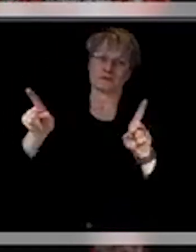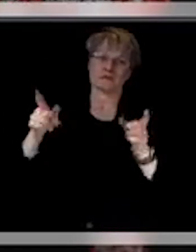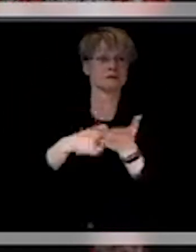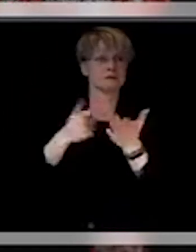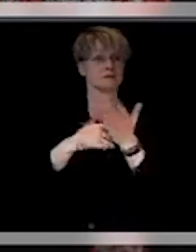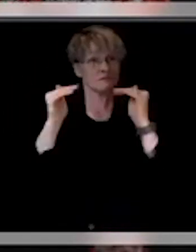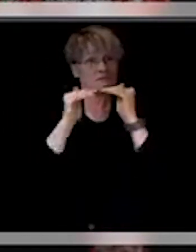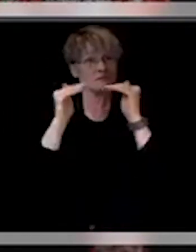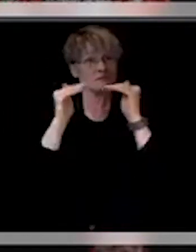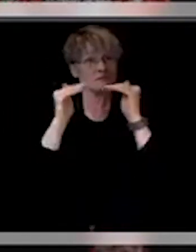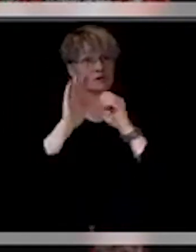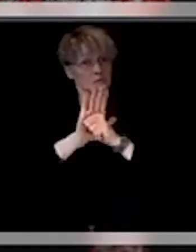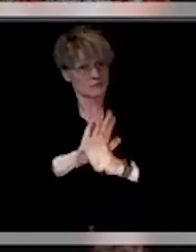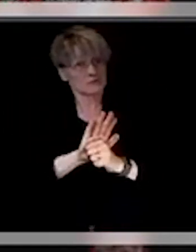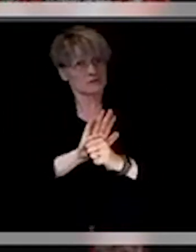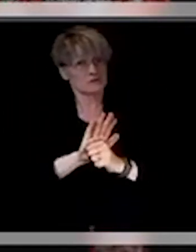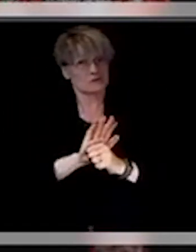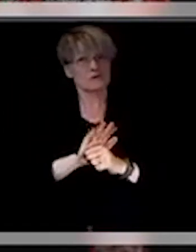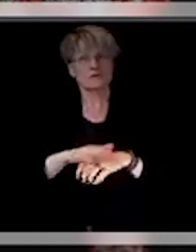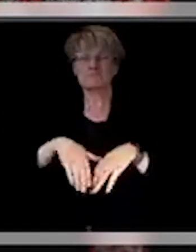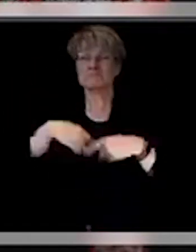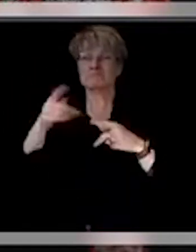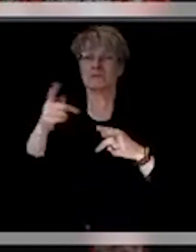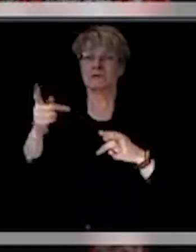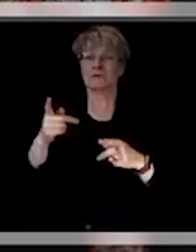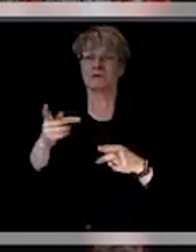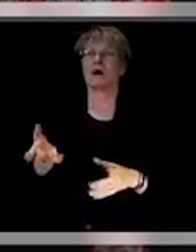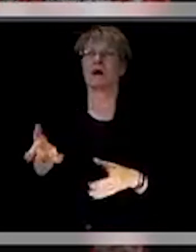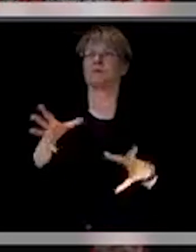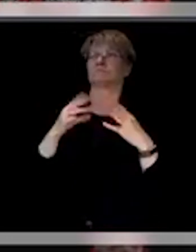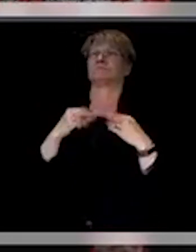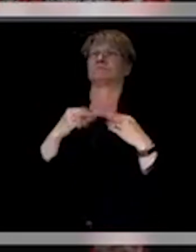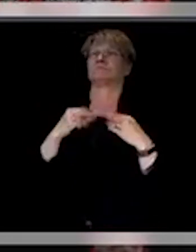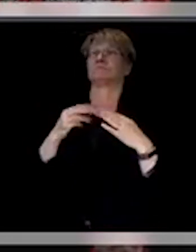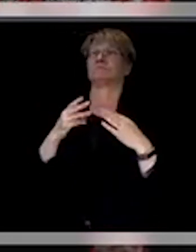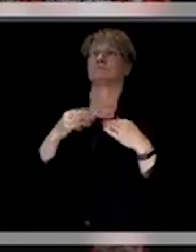nowadays we're definitely seeing how much better compliance, because we have been exposed,